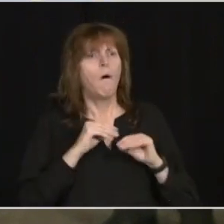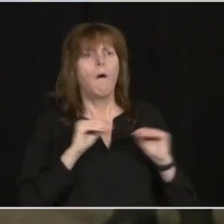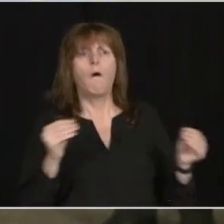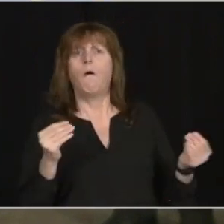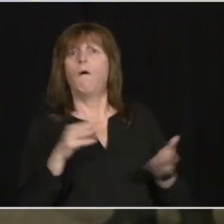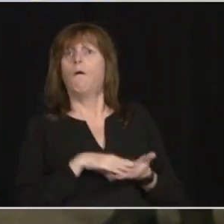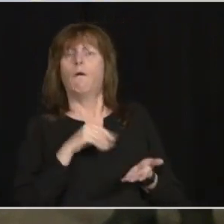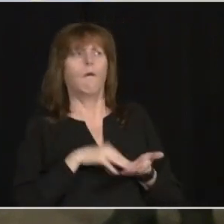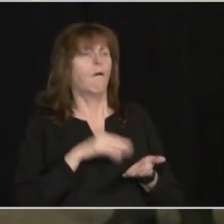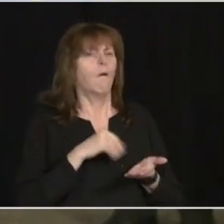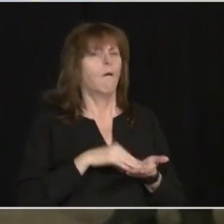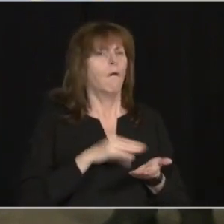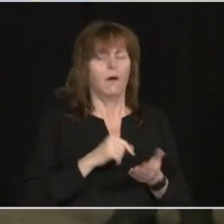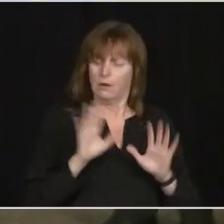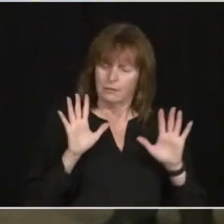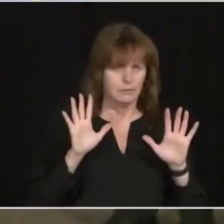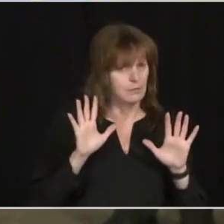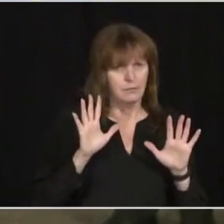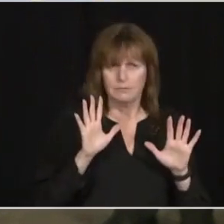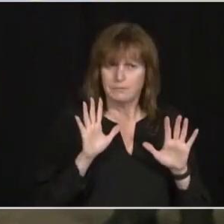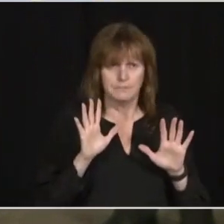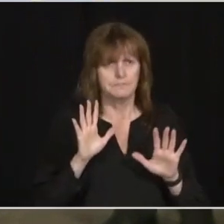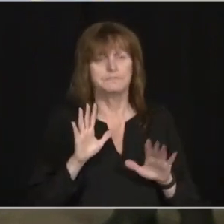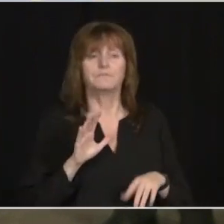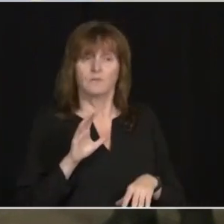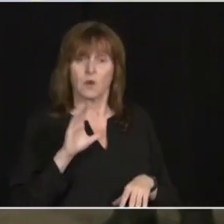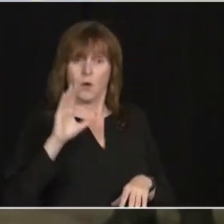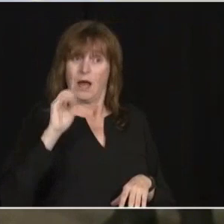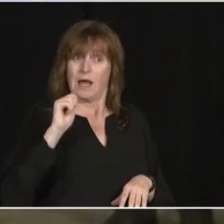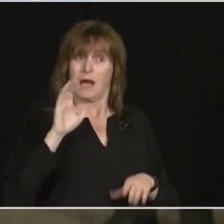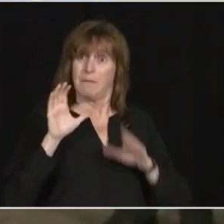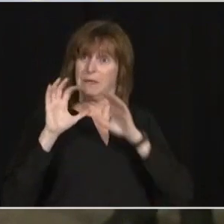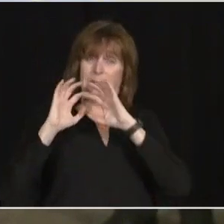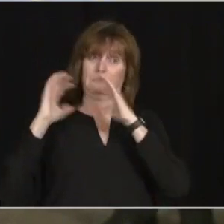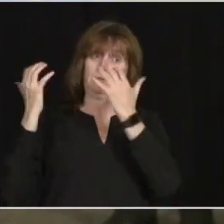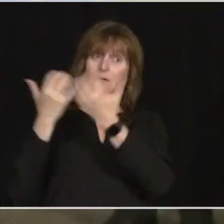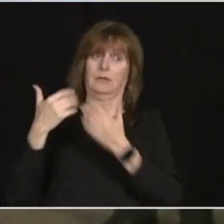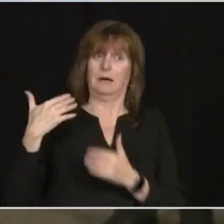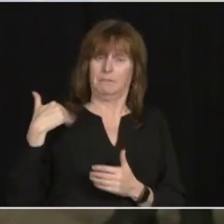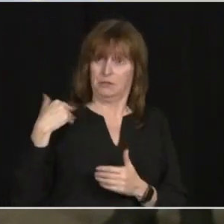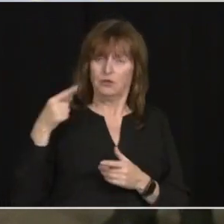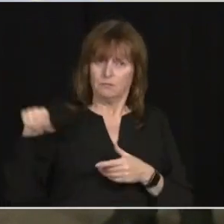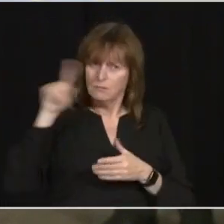So the cabinet will be seized with questions and decisions over the coming weeks based on